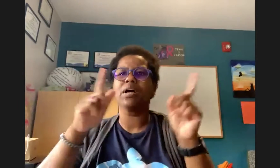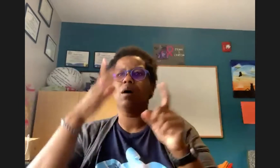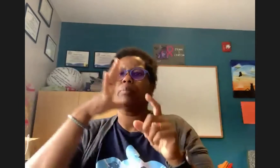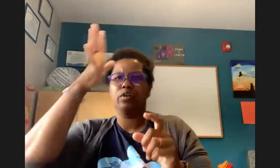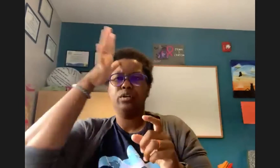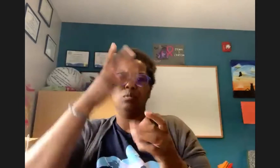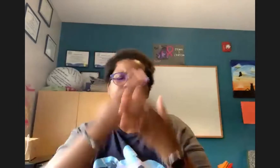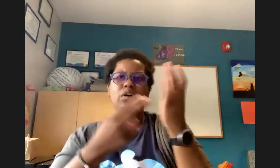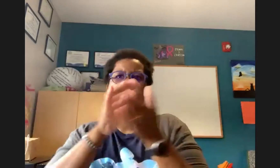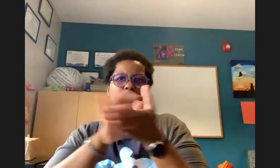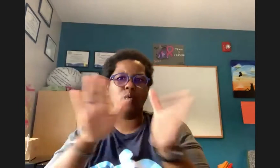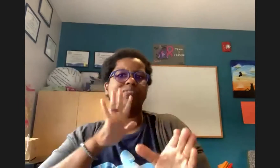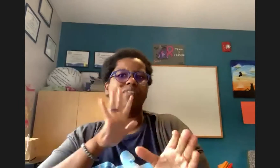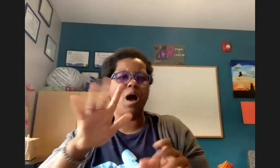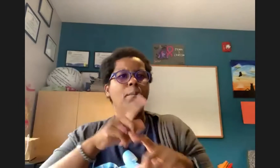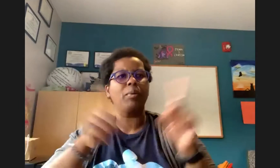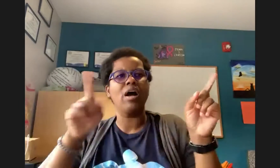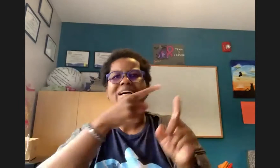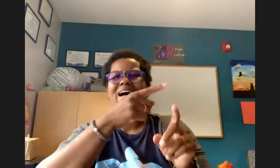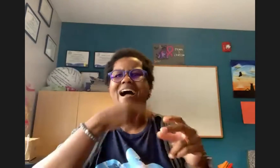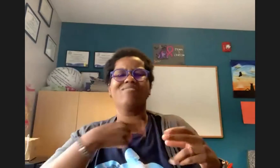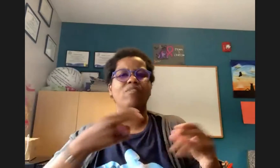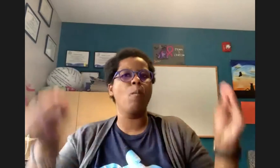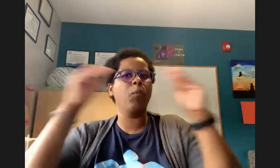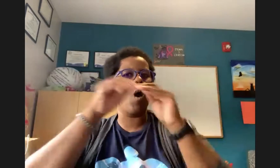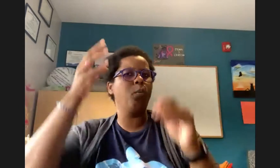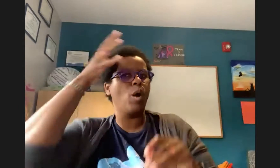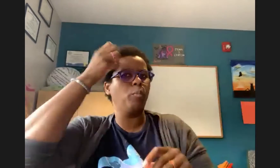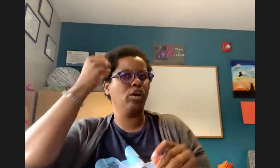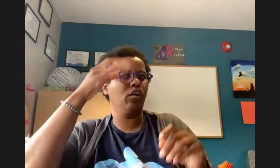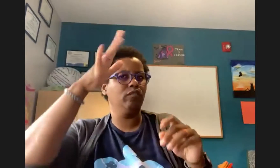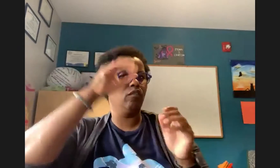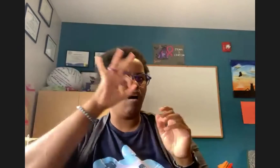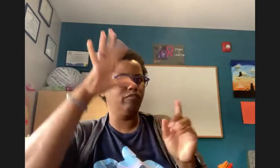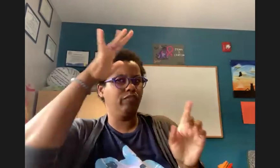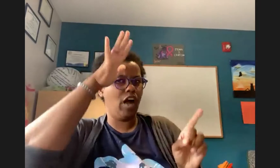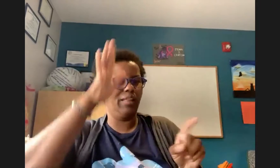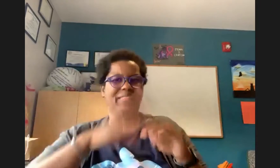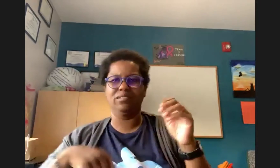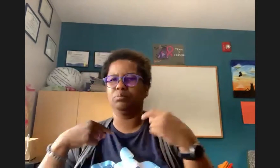with that type of structure and confidence." Now, my parents separated when I was five,